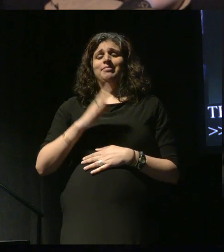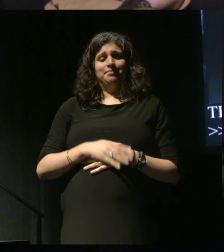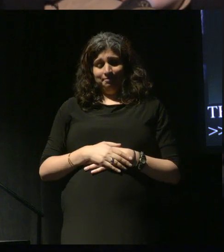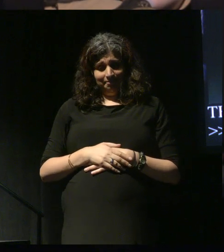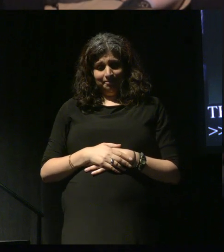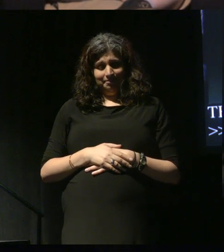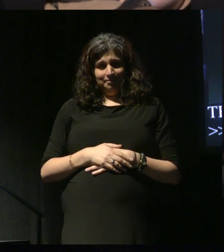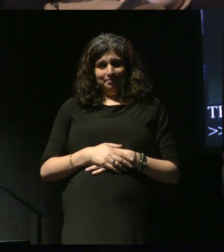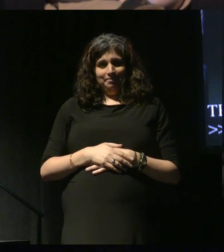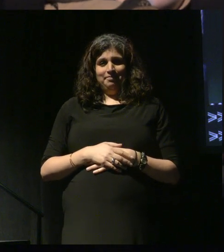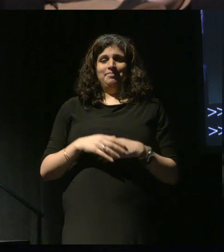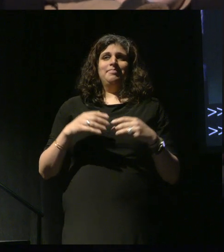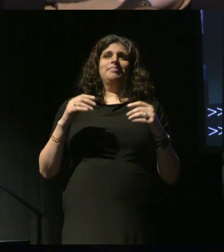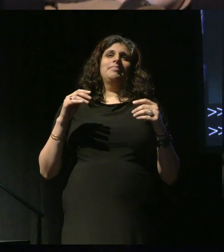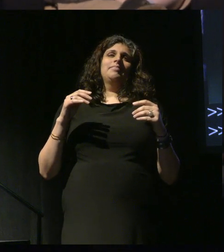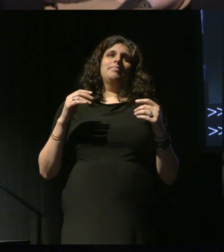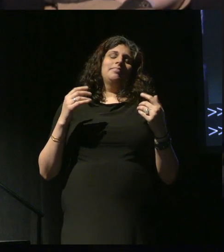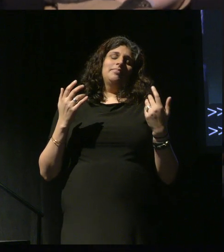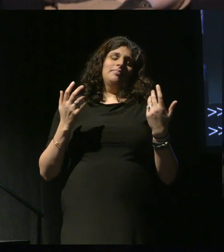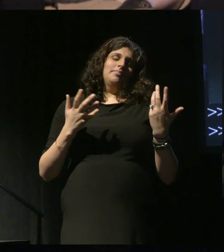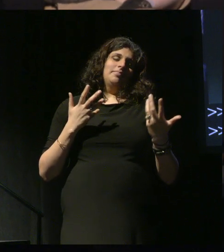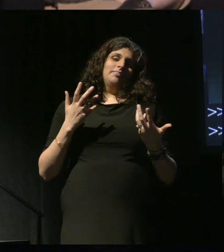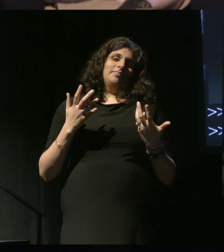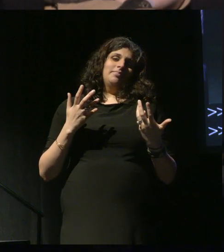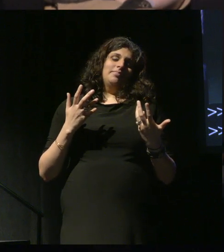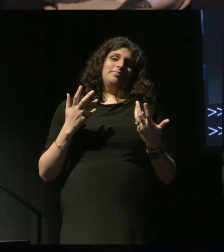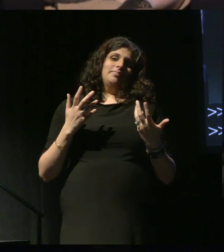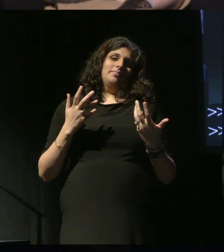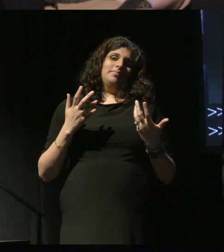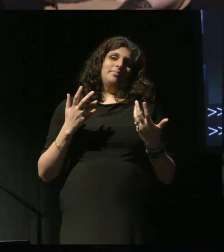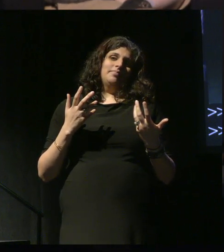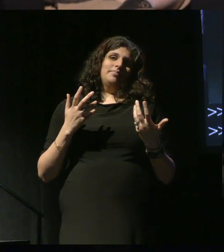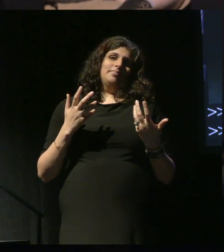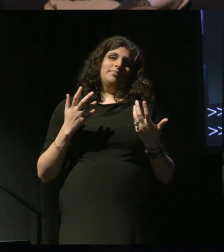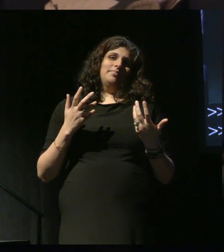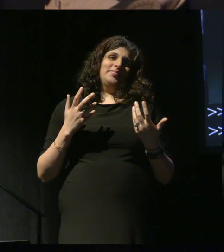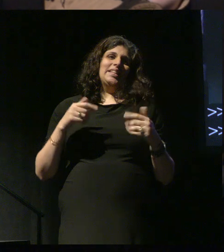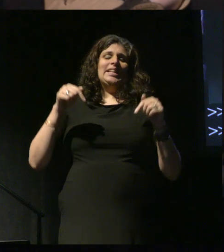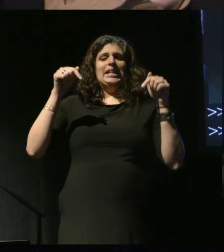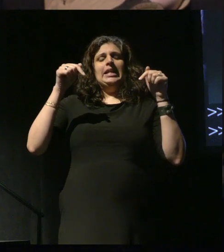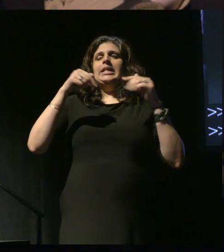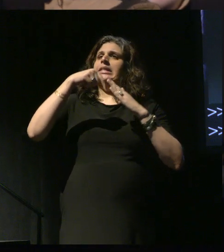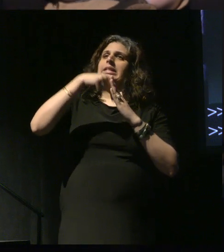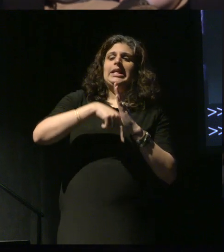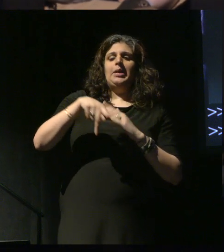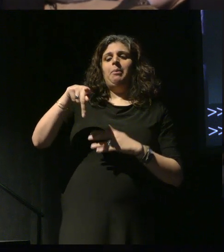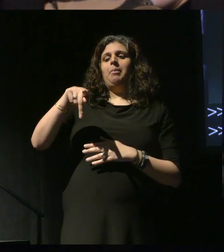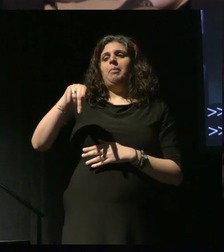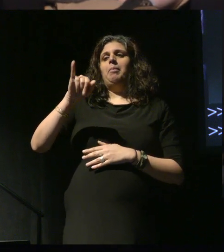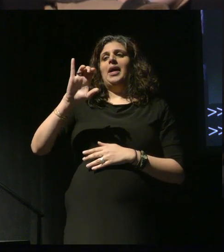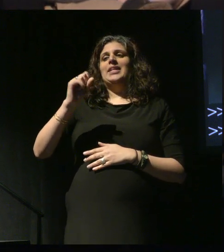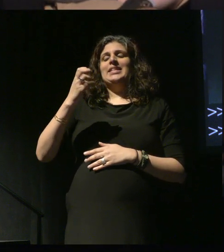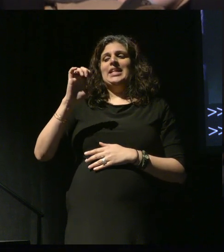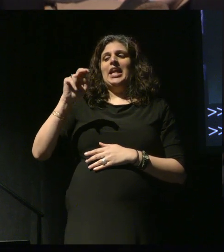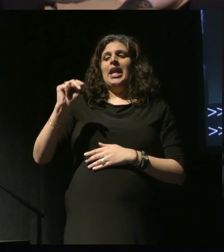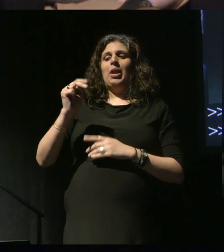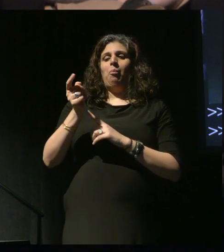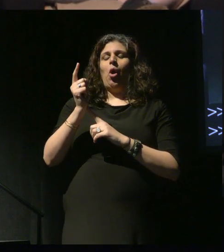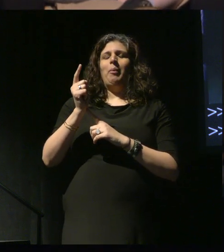This is like, like a deeply like Piscean moment for me just sobbing on the panel.